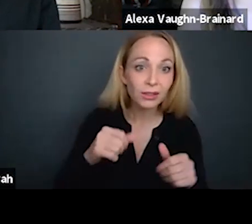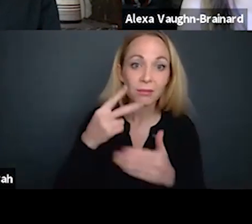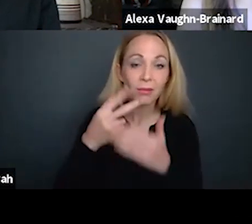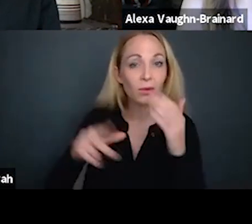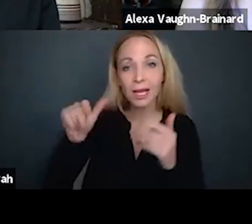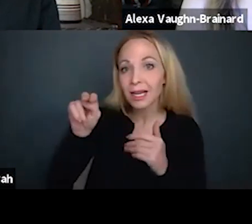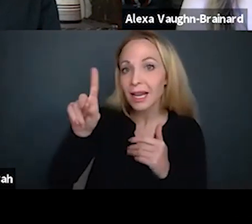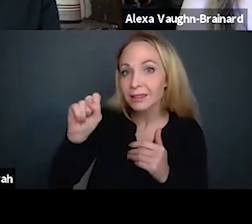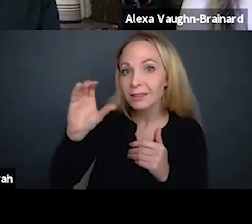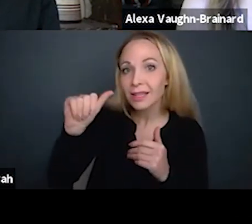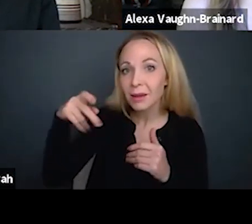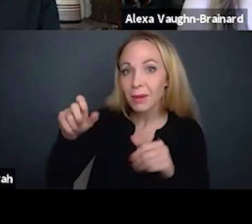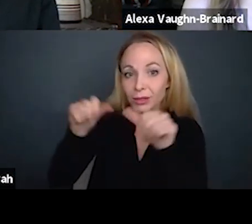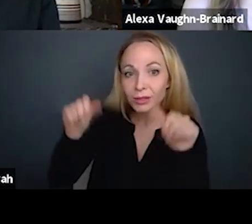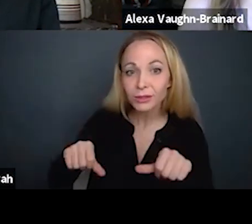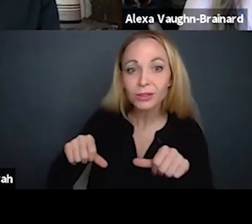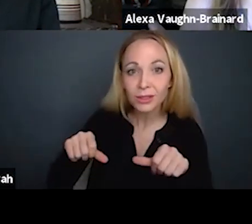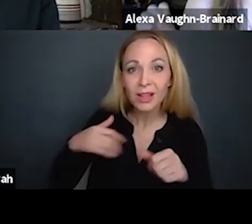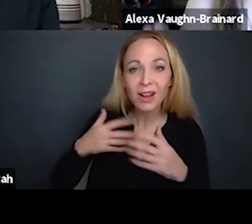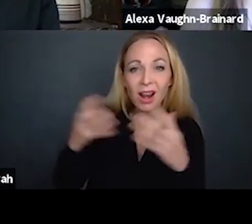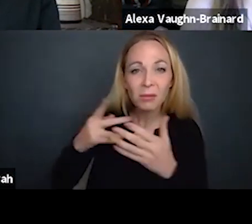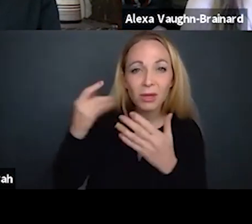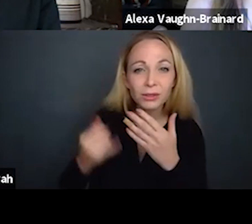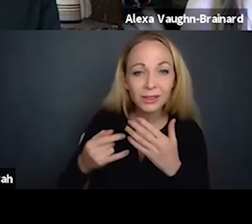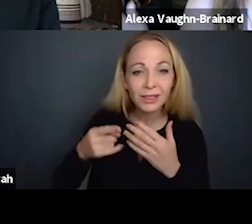So, you know, there are a lot of projects out there where you can kind of just do what